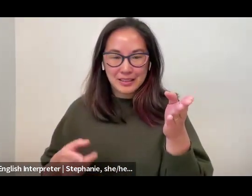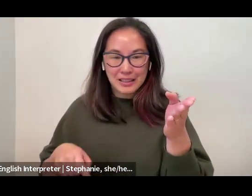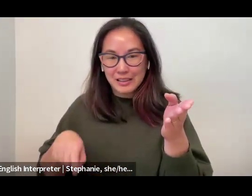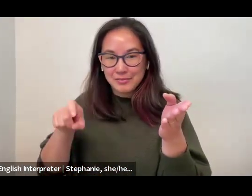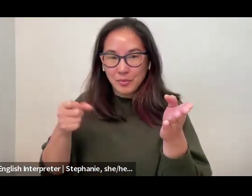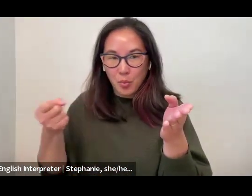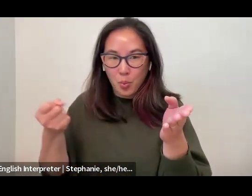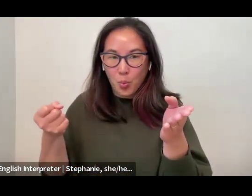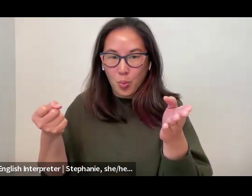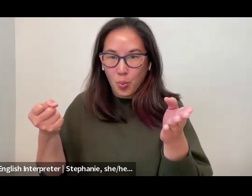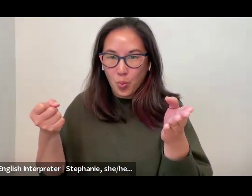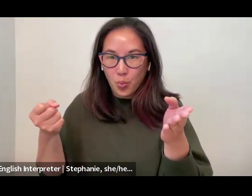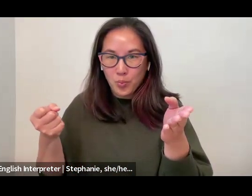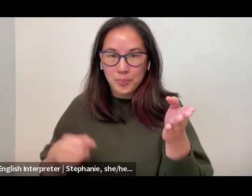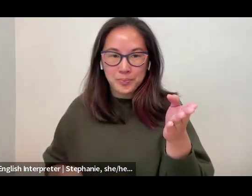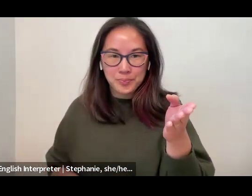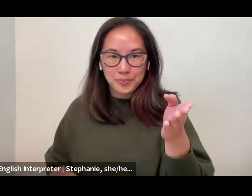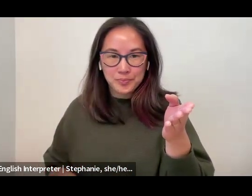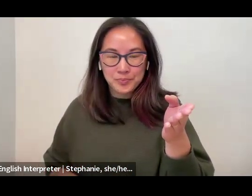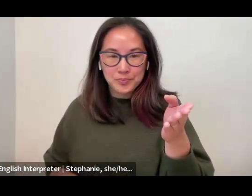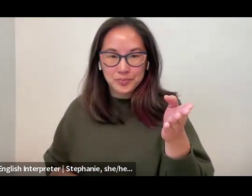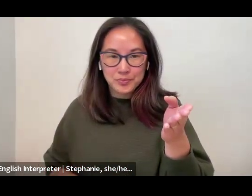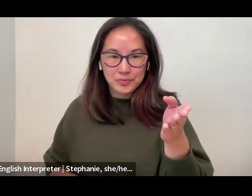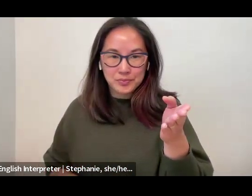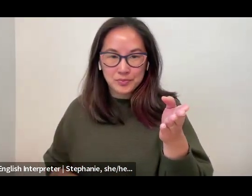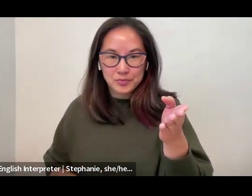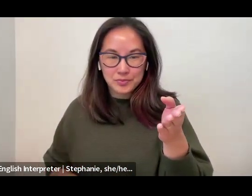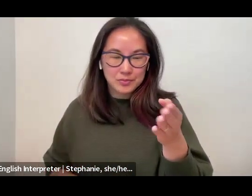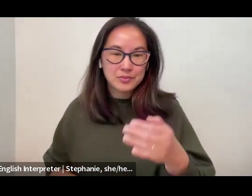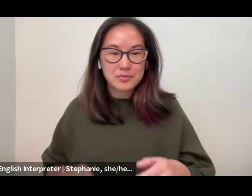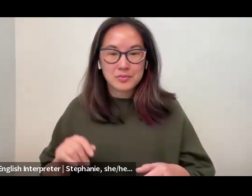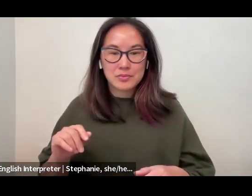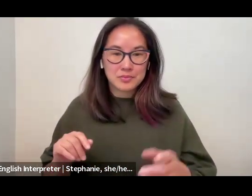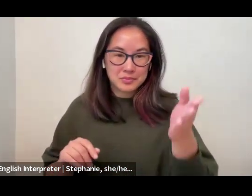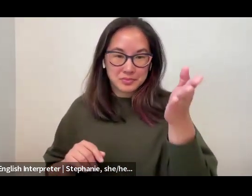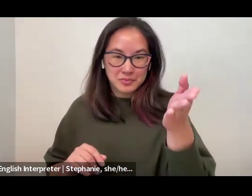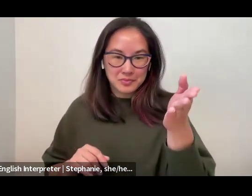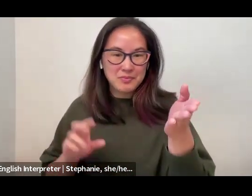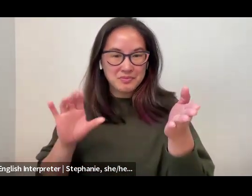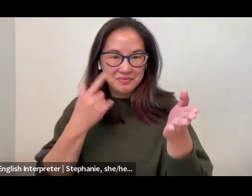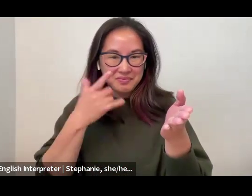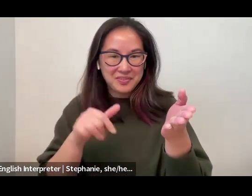It could look like lifting one leg in the air and the other opposite arm up in the air.